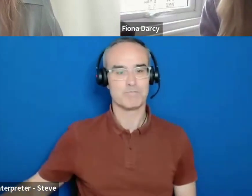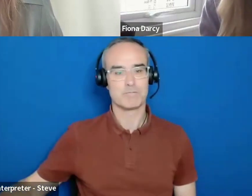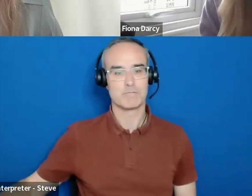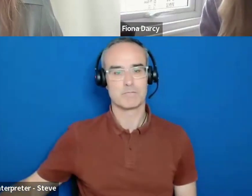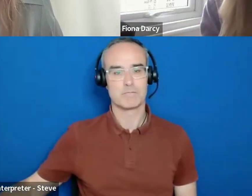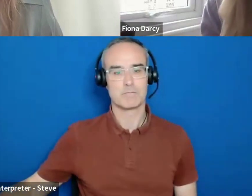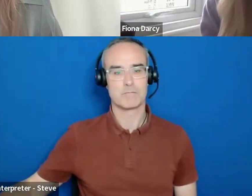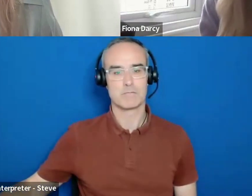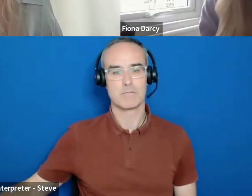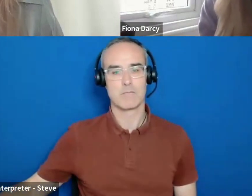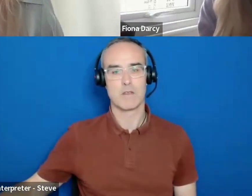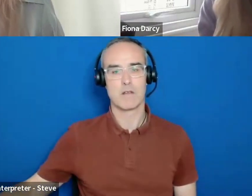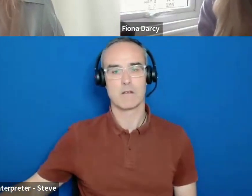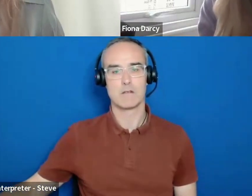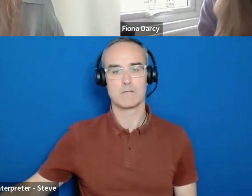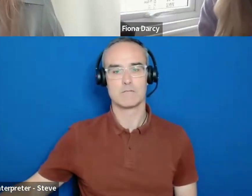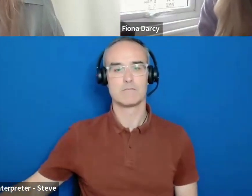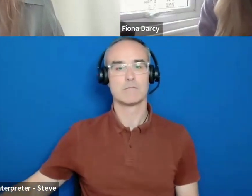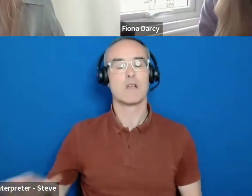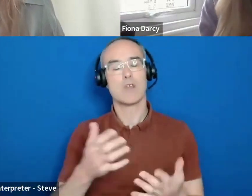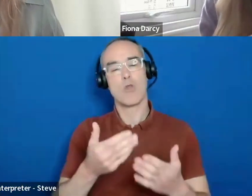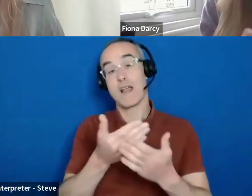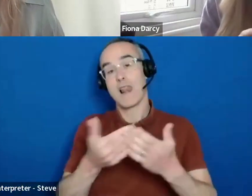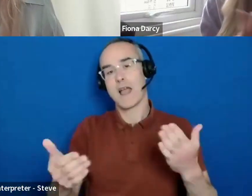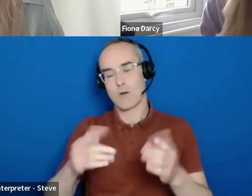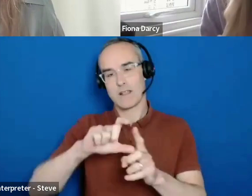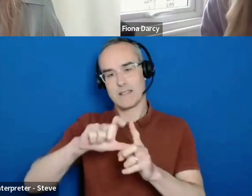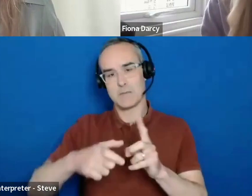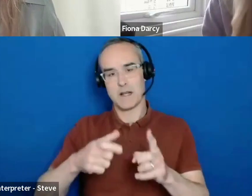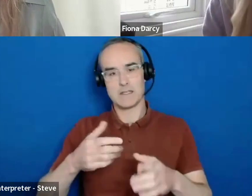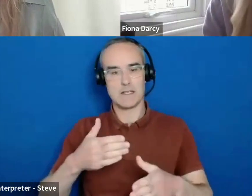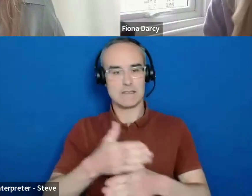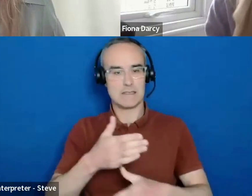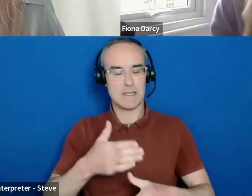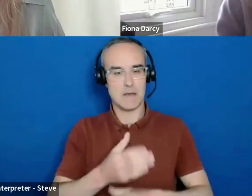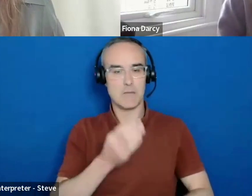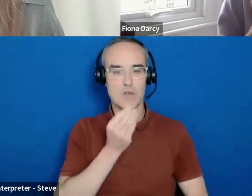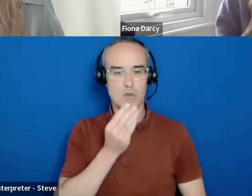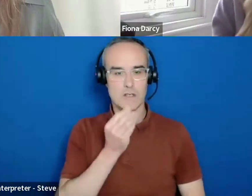Confidence Scheme uses will say kind of like the minimum criteria.